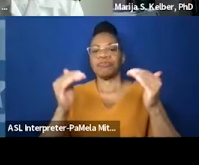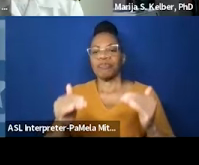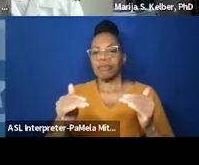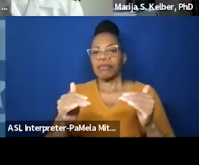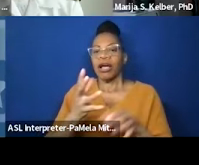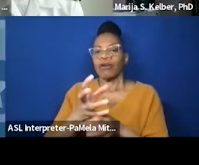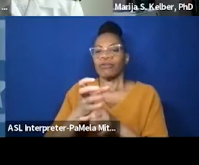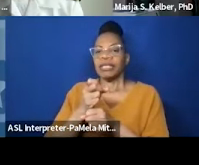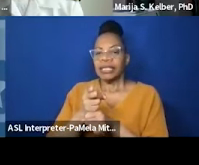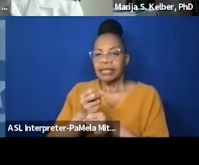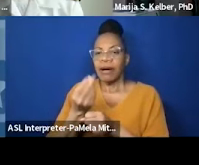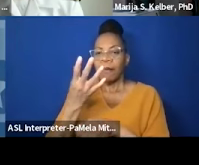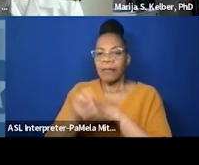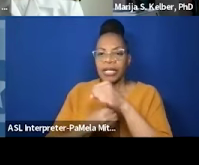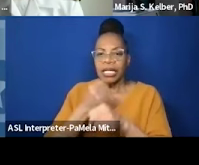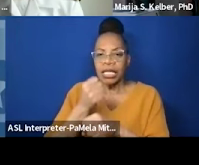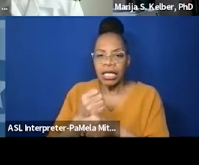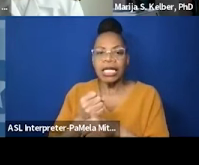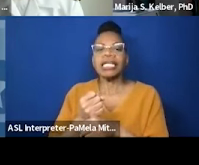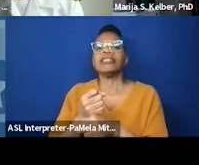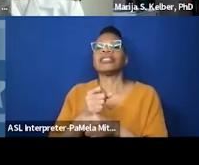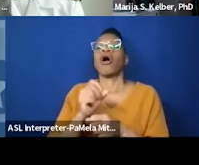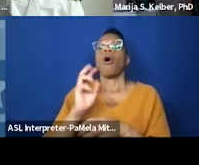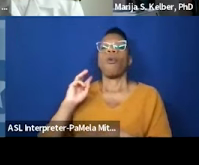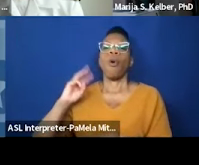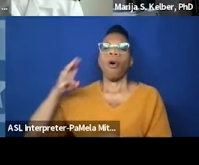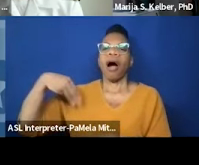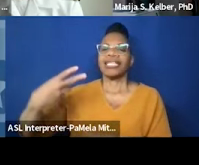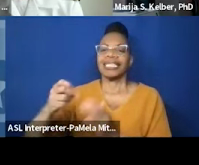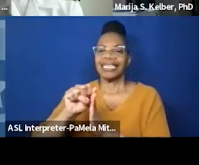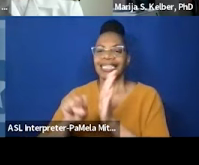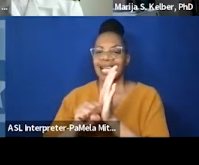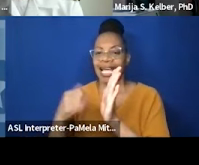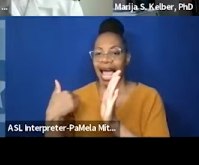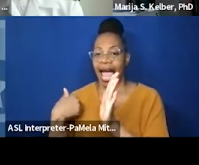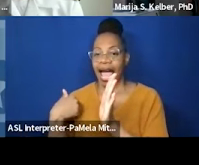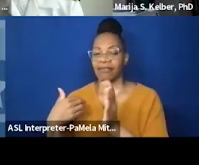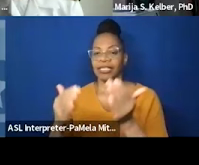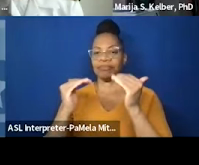Washington state has a statute related to that. And then collaborative and wellness courts that include veterans